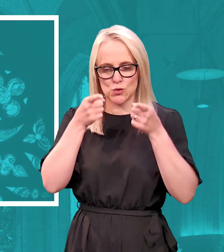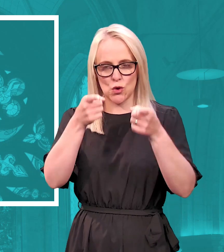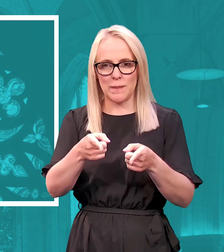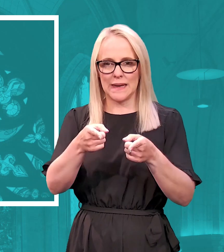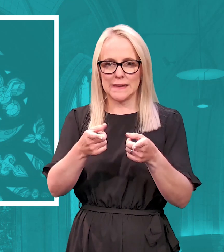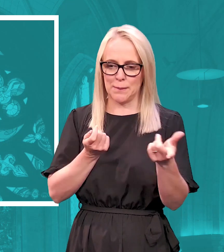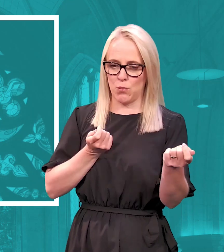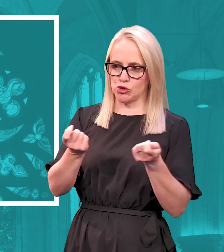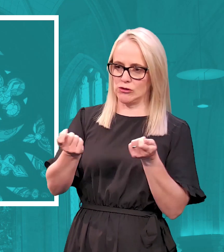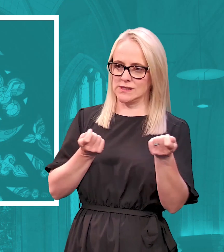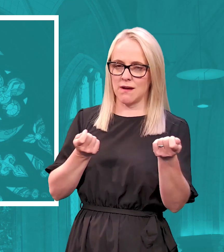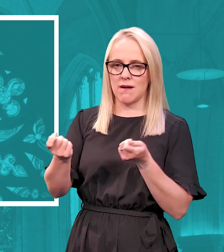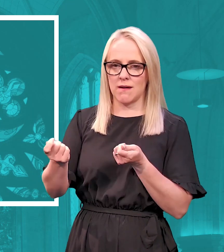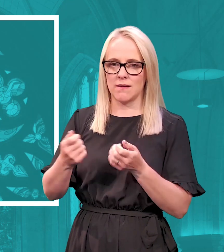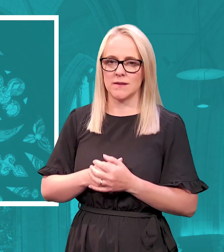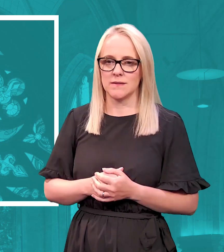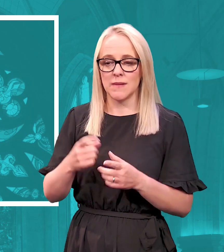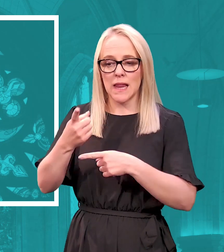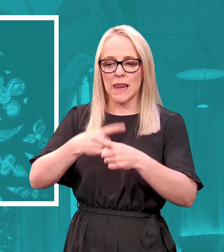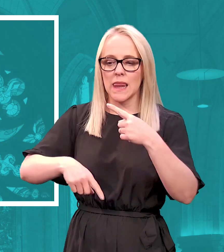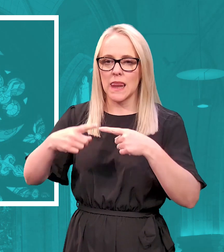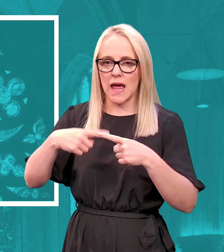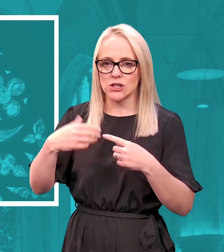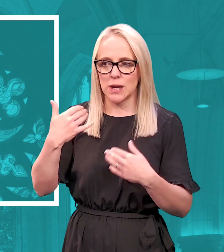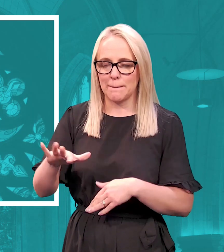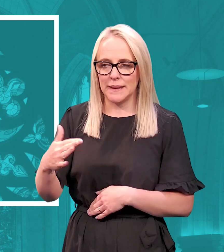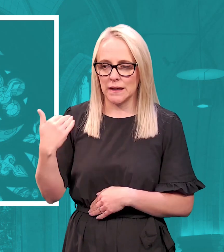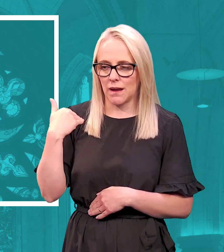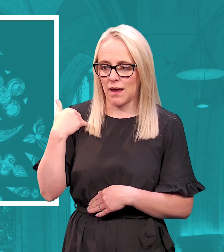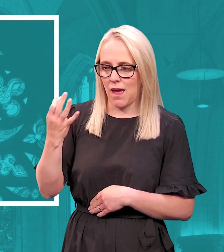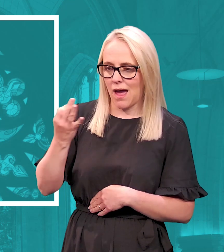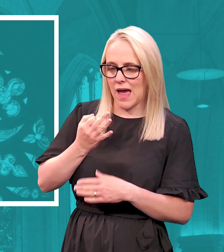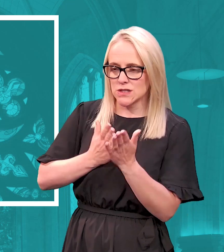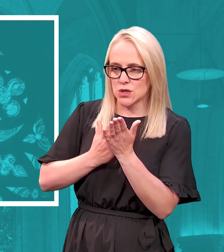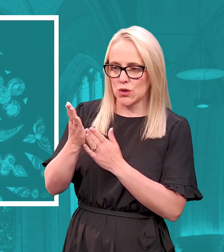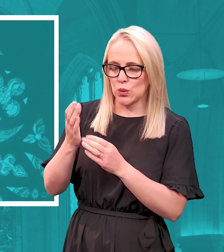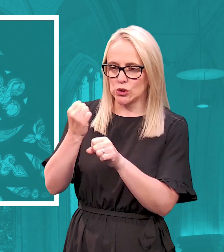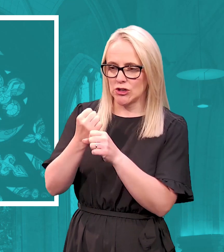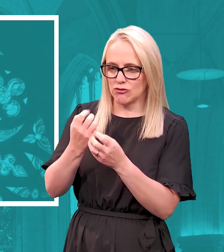We were asked to do this last year for when the General Assembly was cancelled,